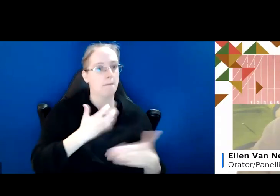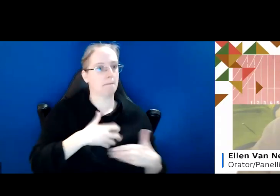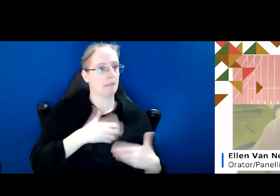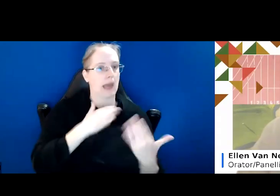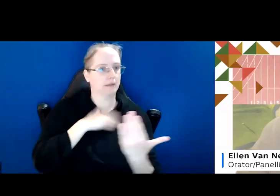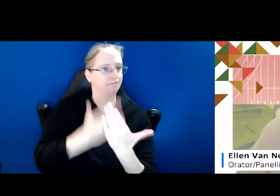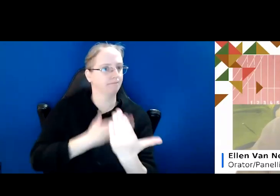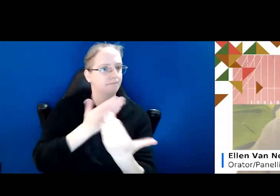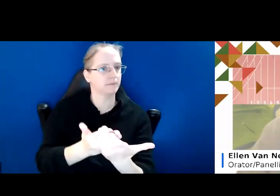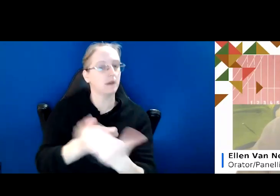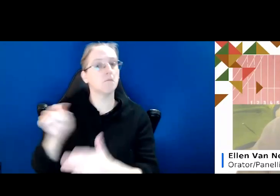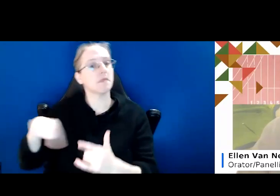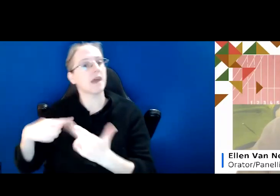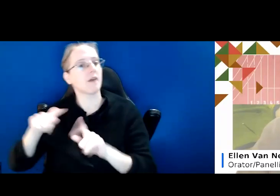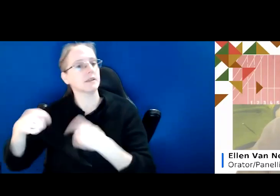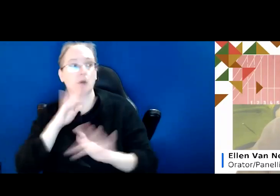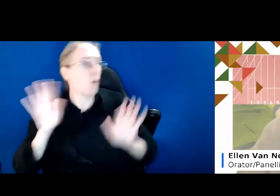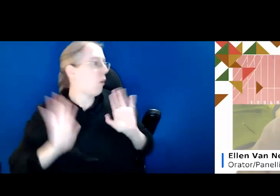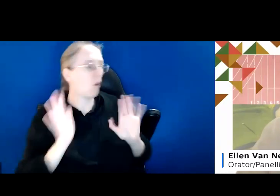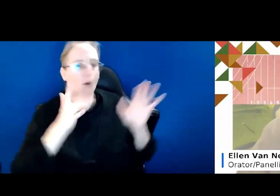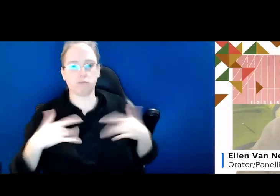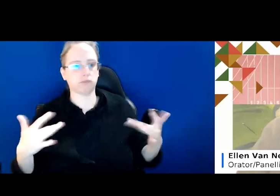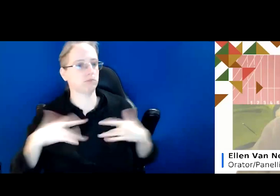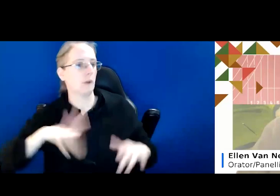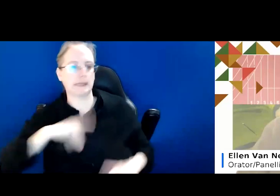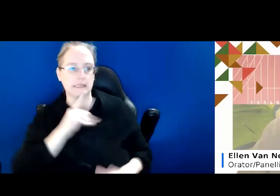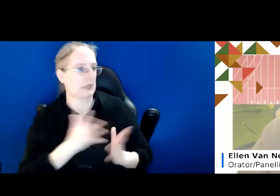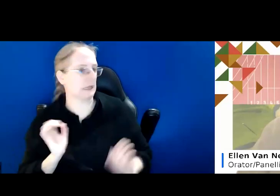had occurred while on field.